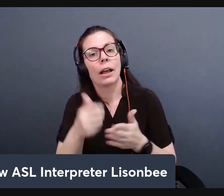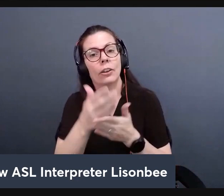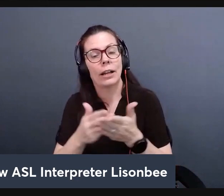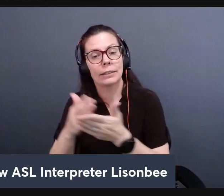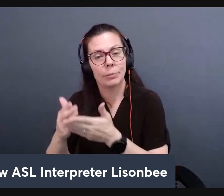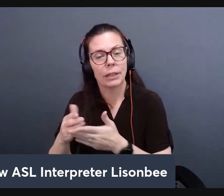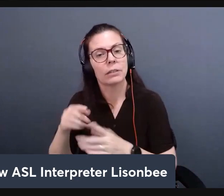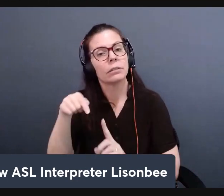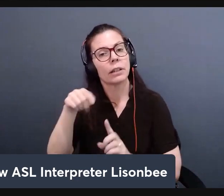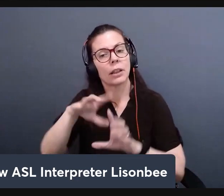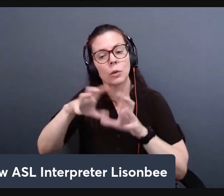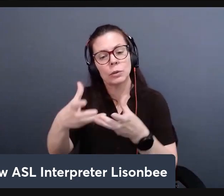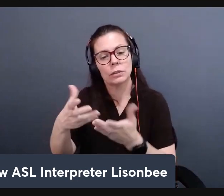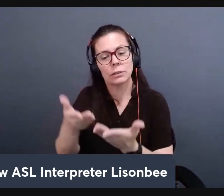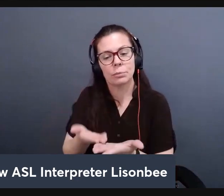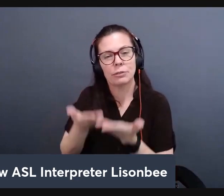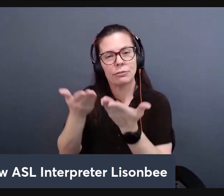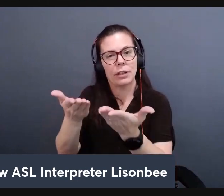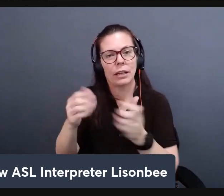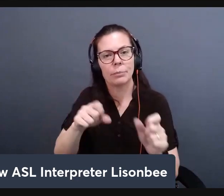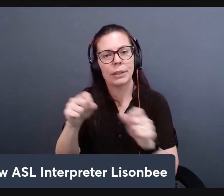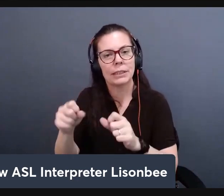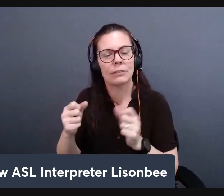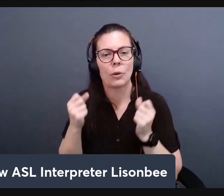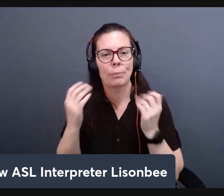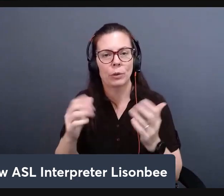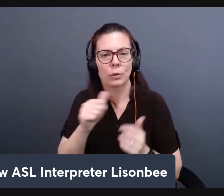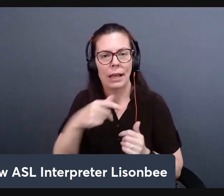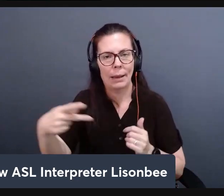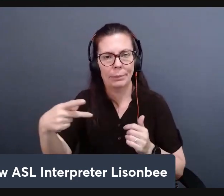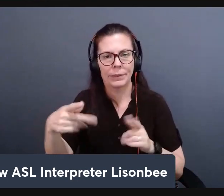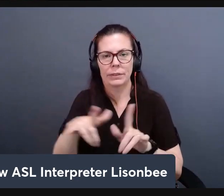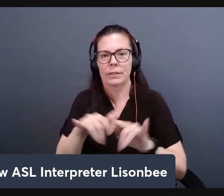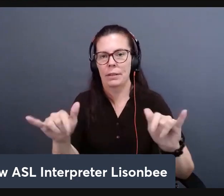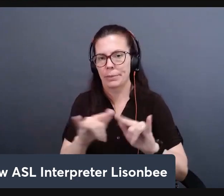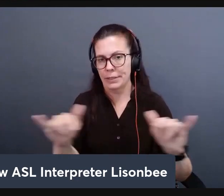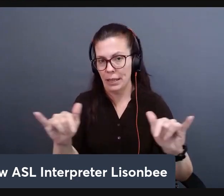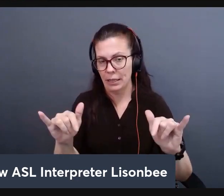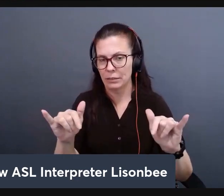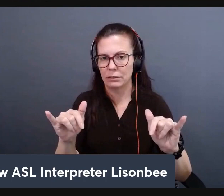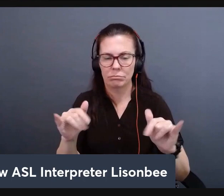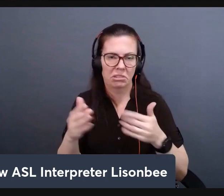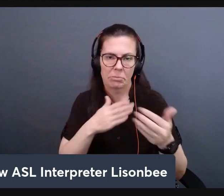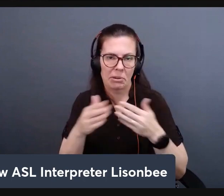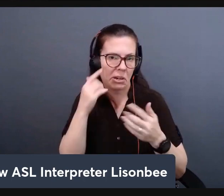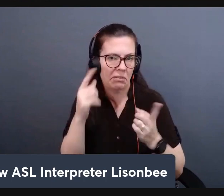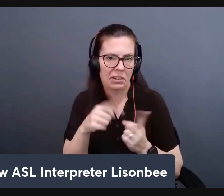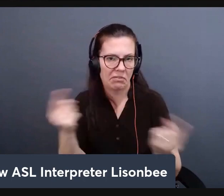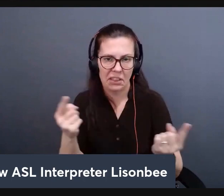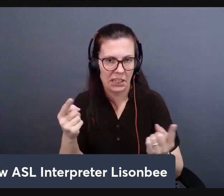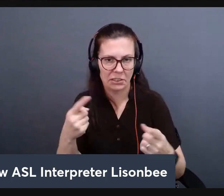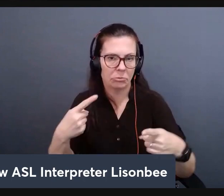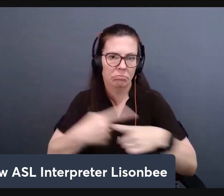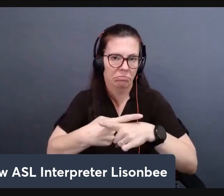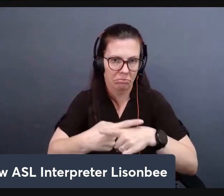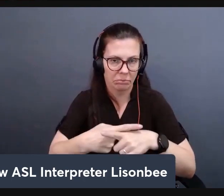provide this ability to actually run multiple applications side by side, even if they would otherwise conflict with each other. So, a classic one would be,